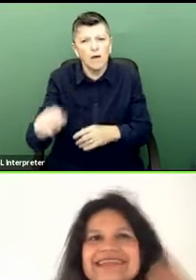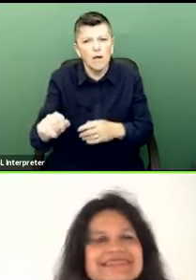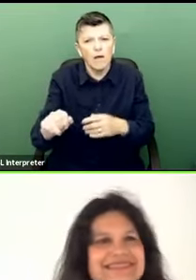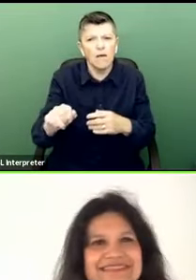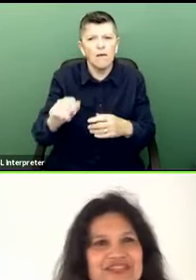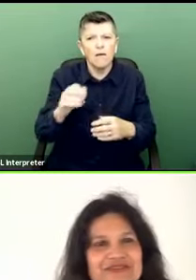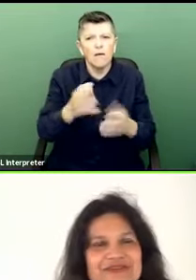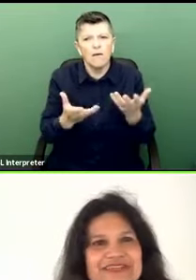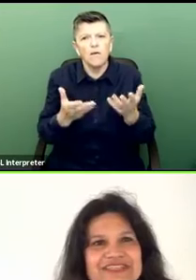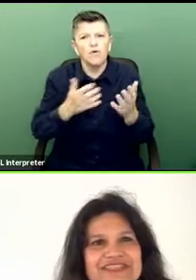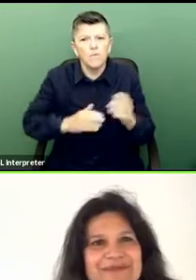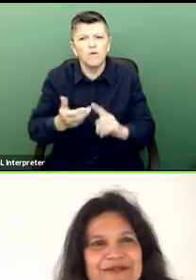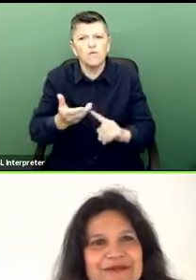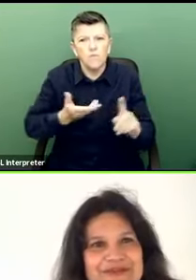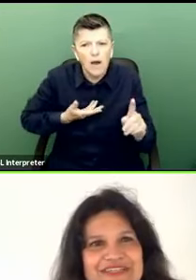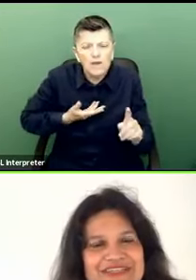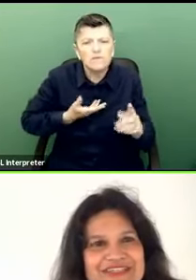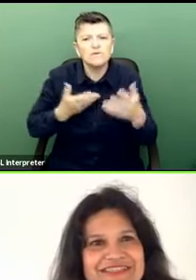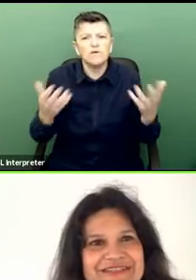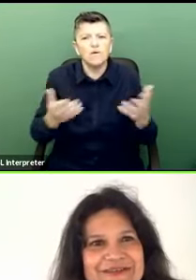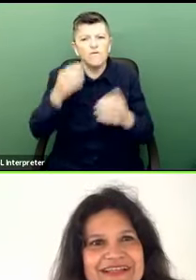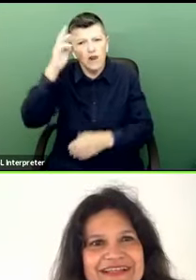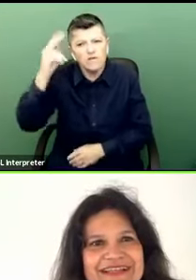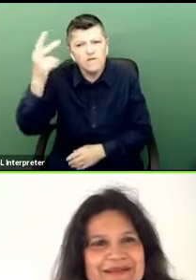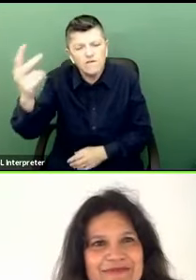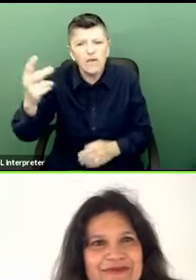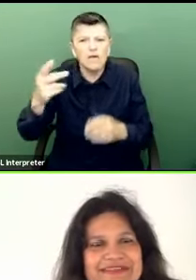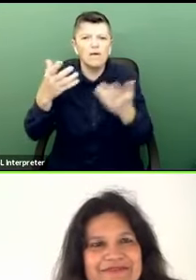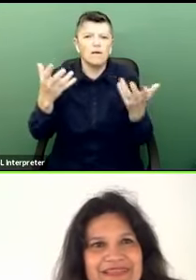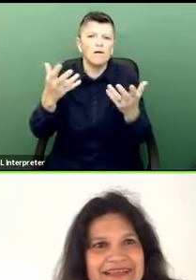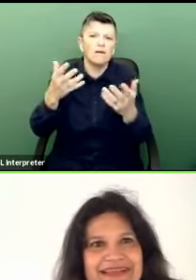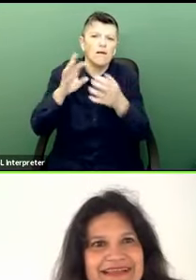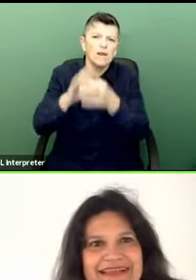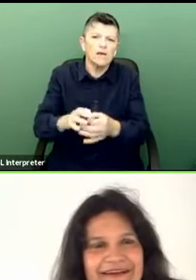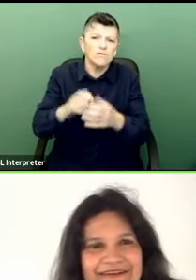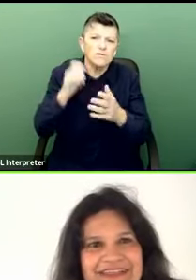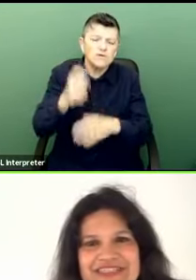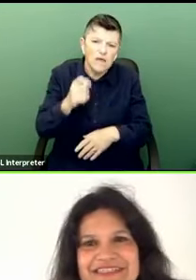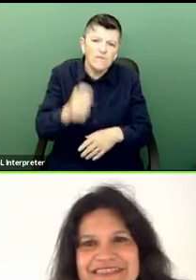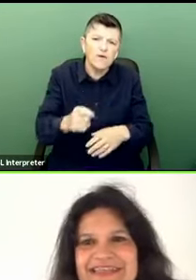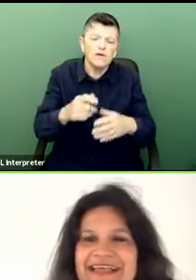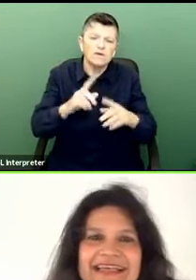was saying yes I'm reading about Mary Wollstonecraft and William Godwin and